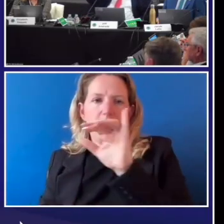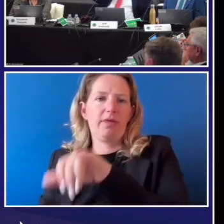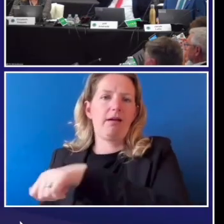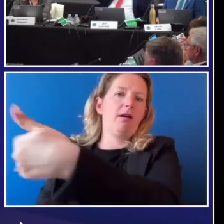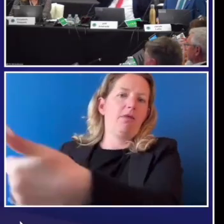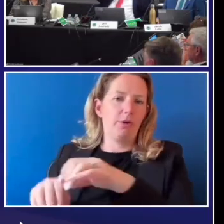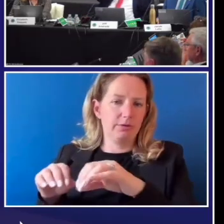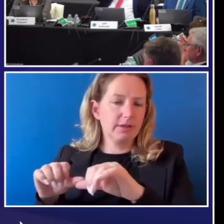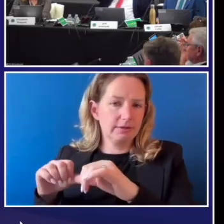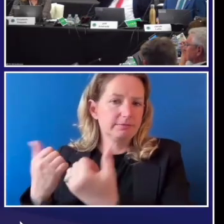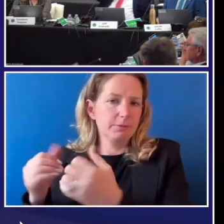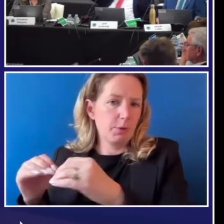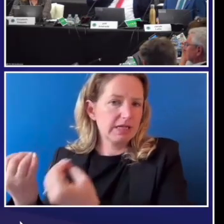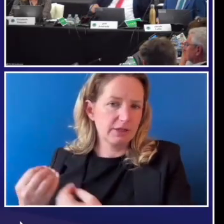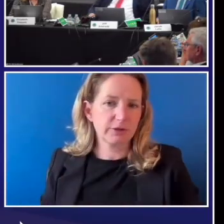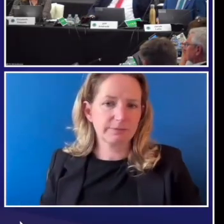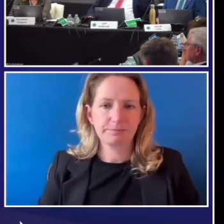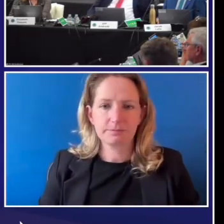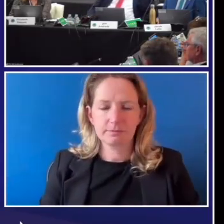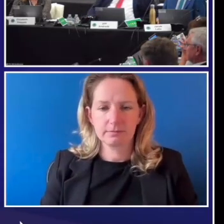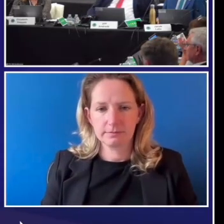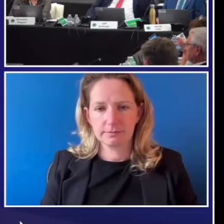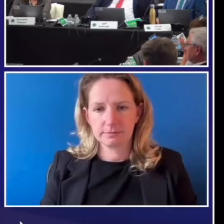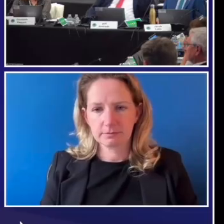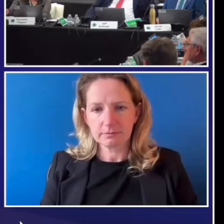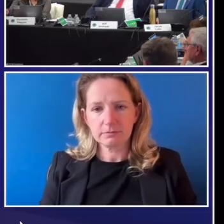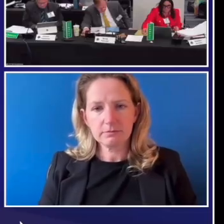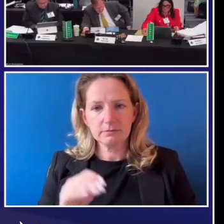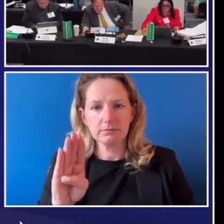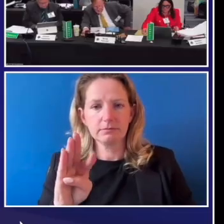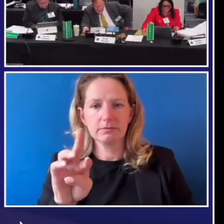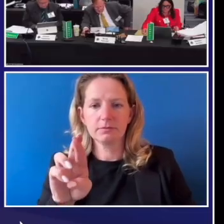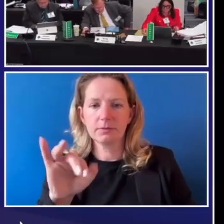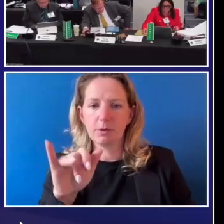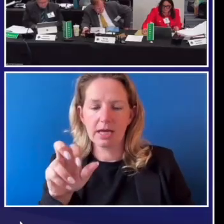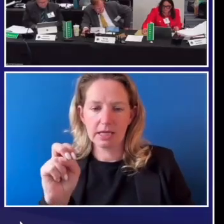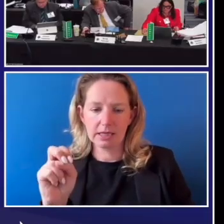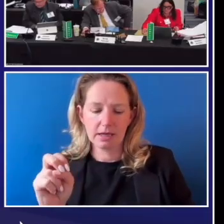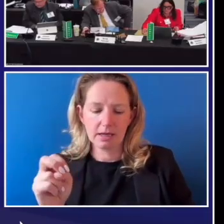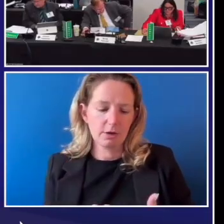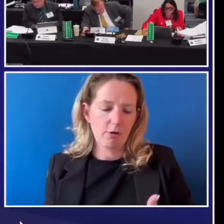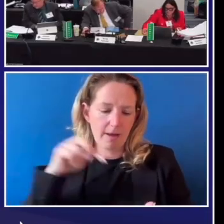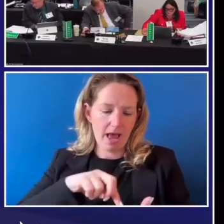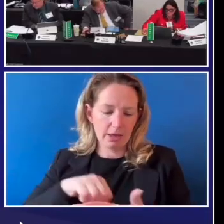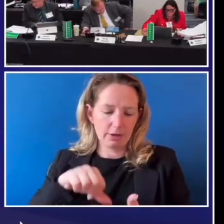Any follow up there, Bill? Okay, thank you. Brian, please. Going back to page 29, section eight.